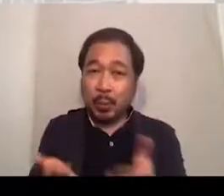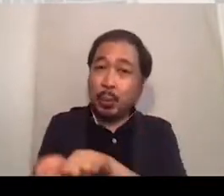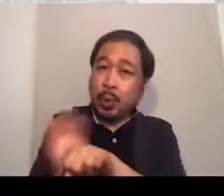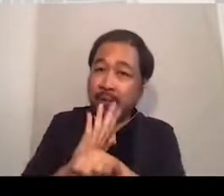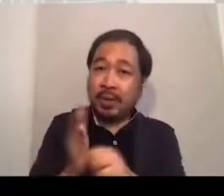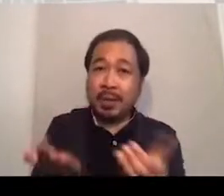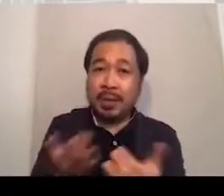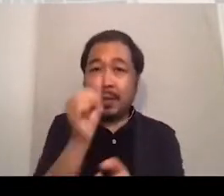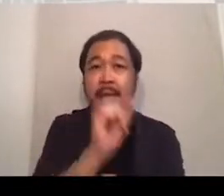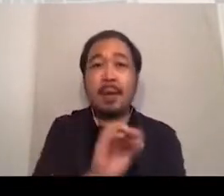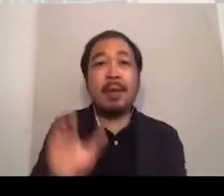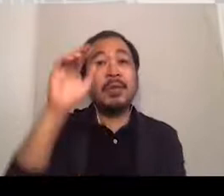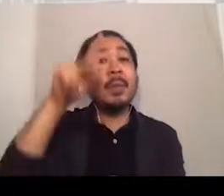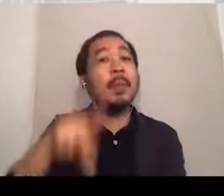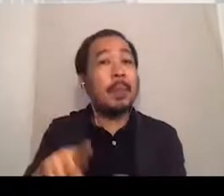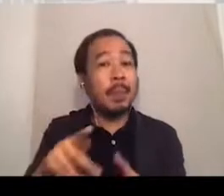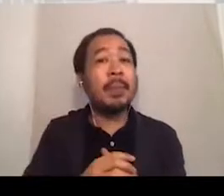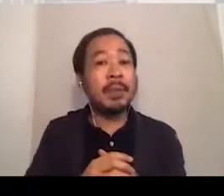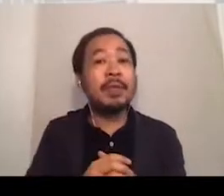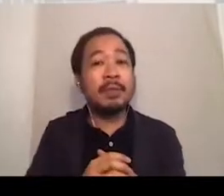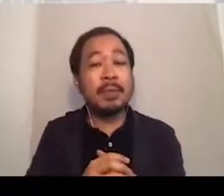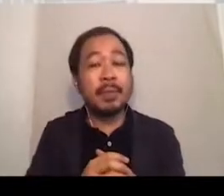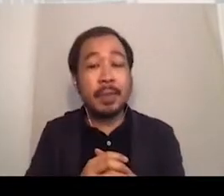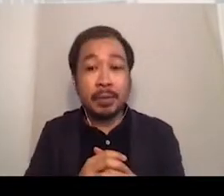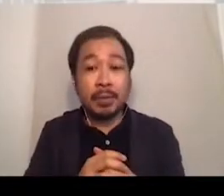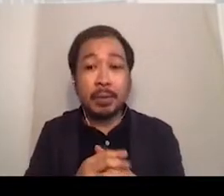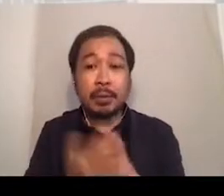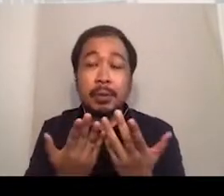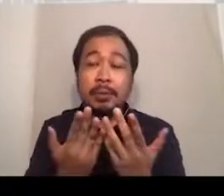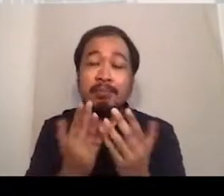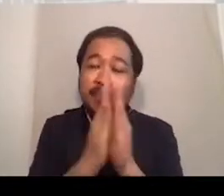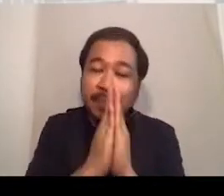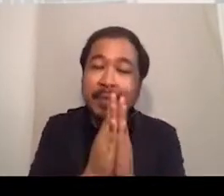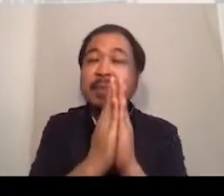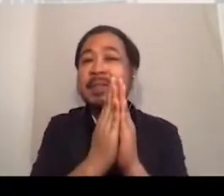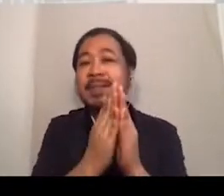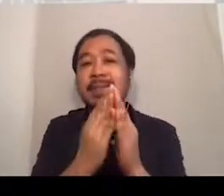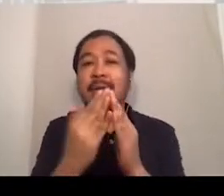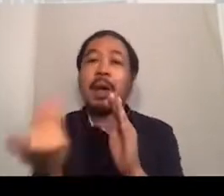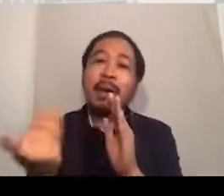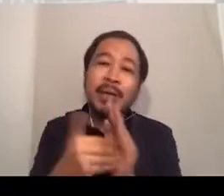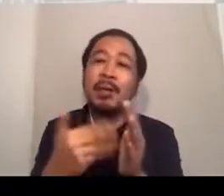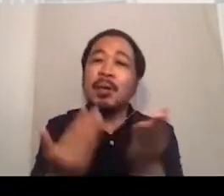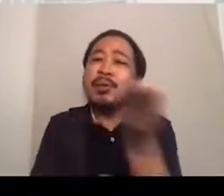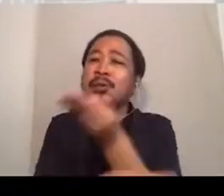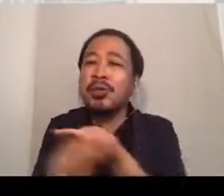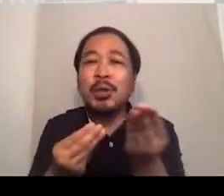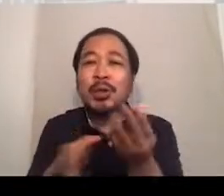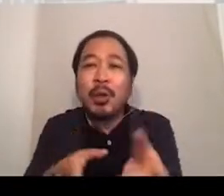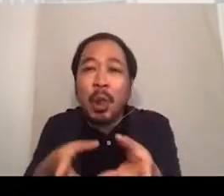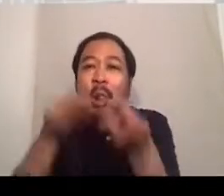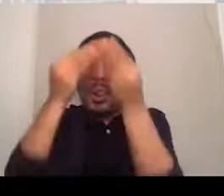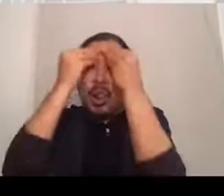And lastly, I really want to thank the ESCAP team that has put this together, an extraordinary effort,